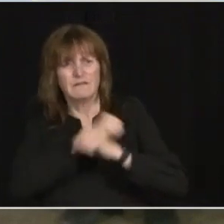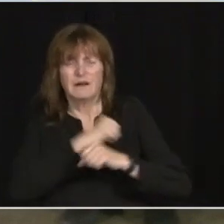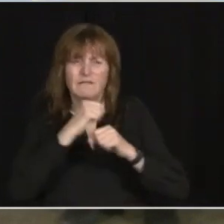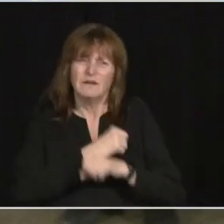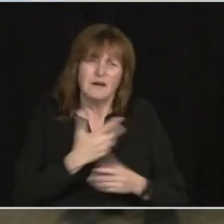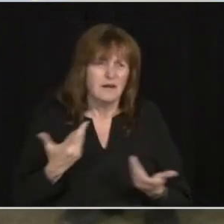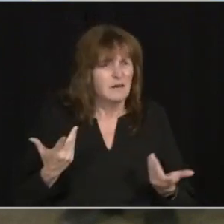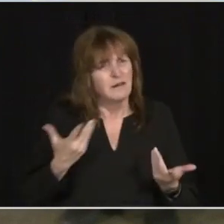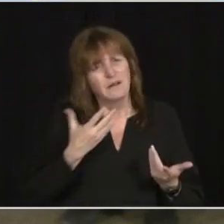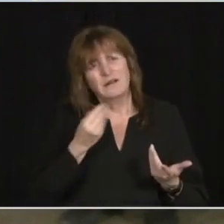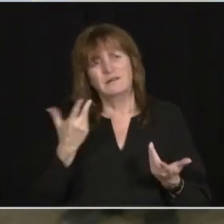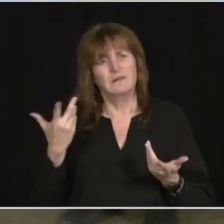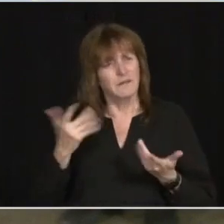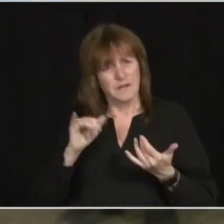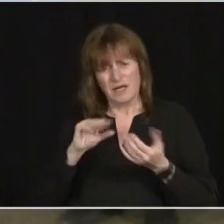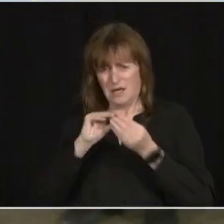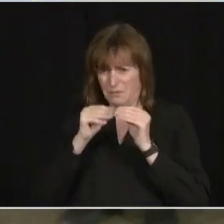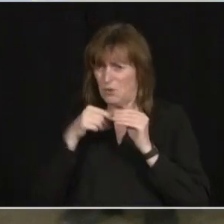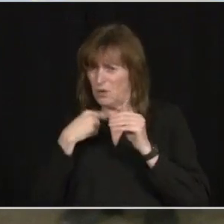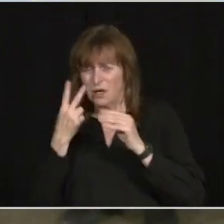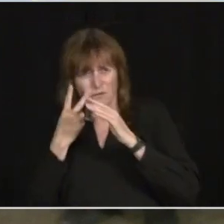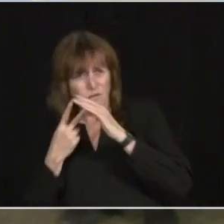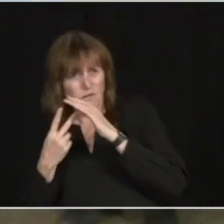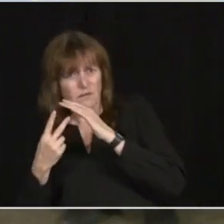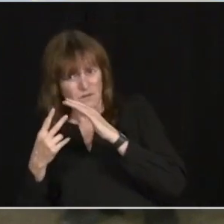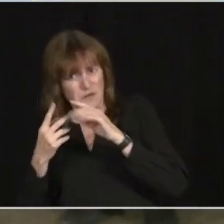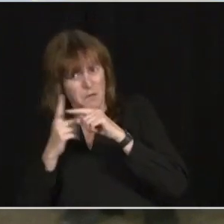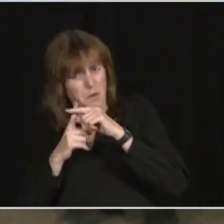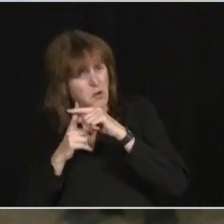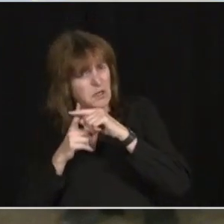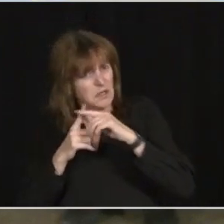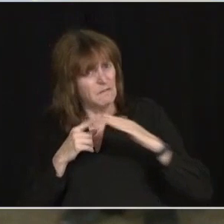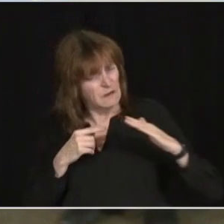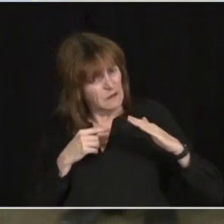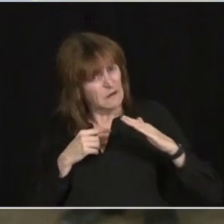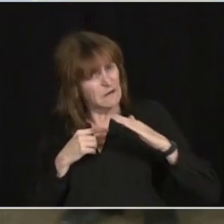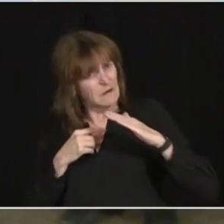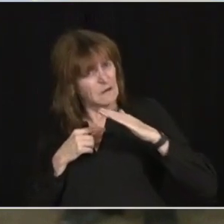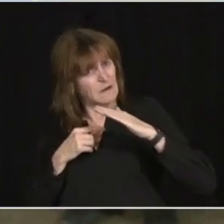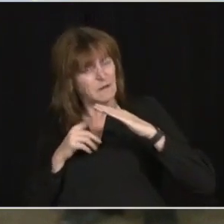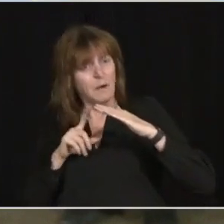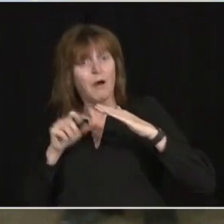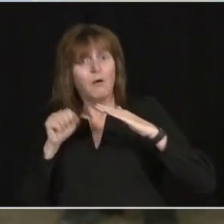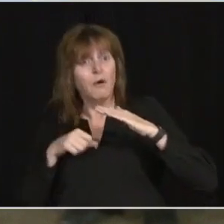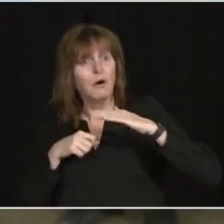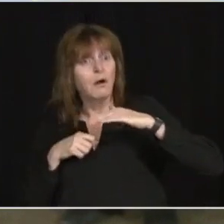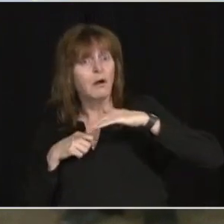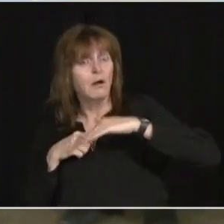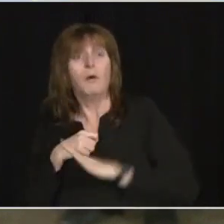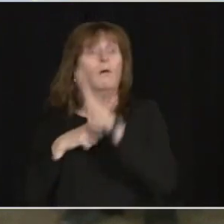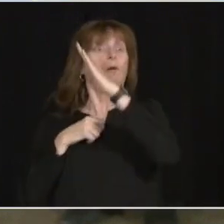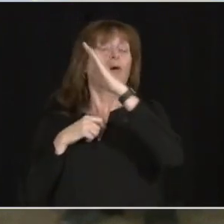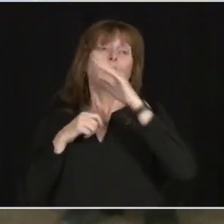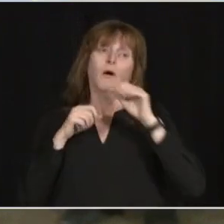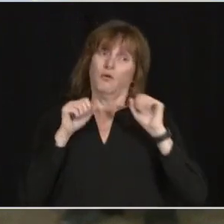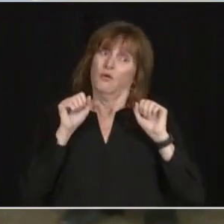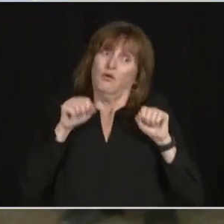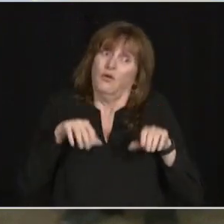As much as the modelling looked a little positive, it can go the other way. We could see a second extreme of this